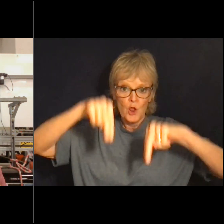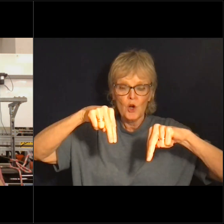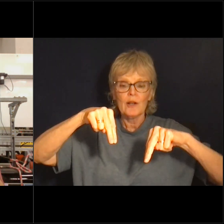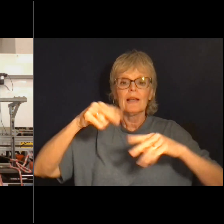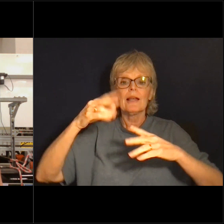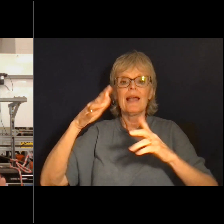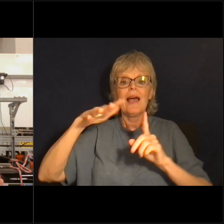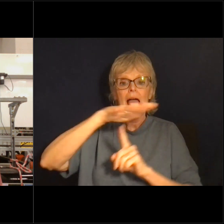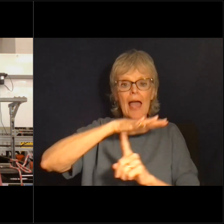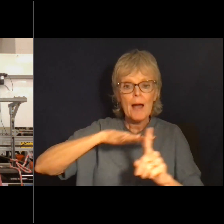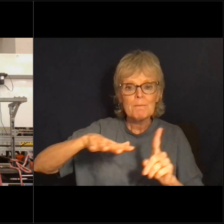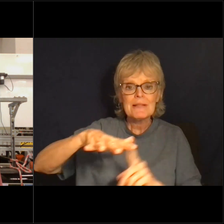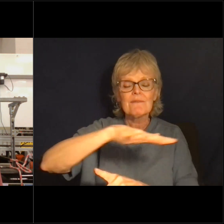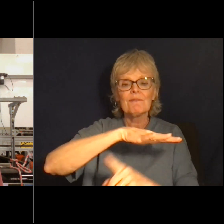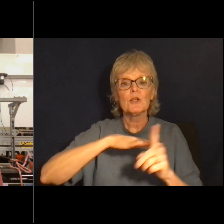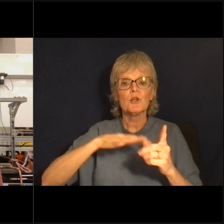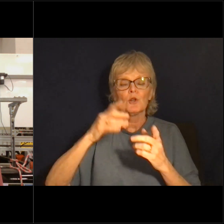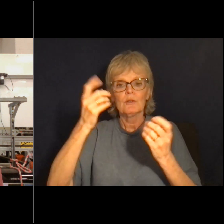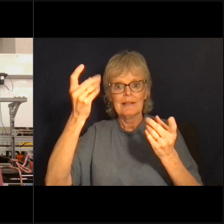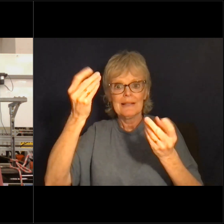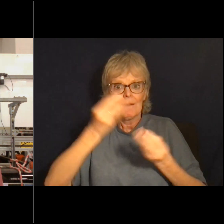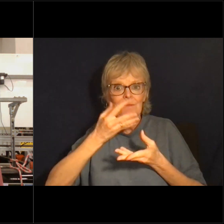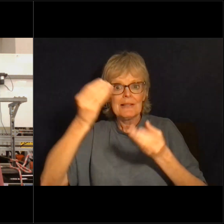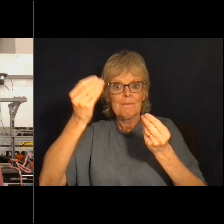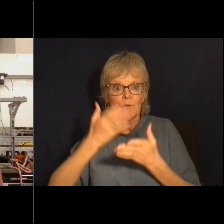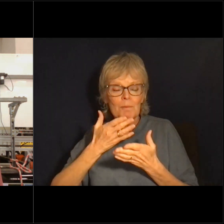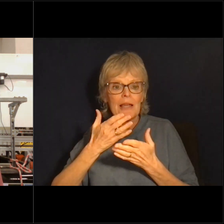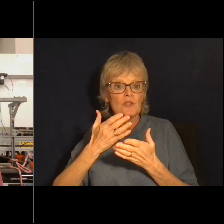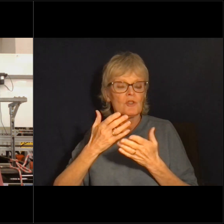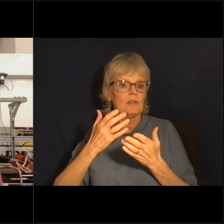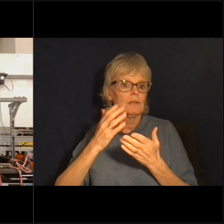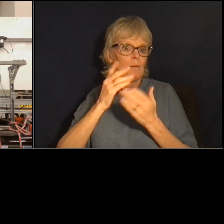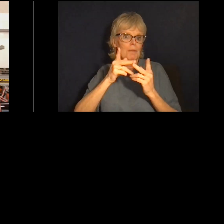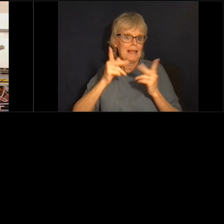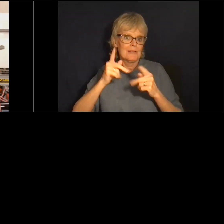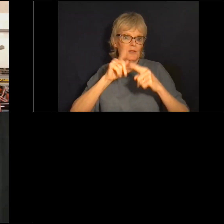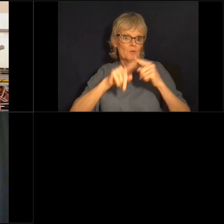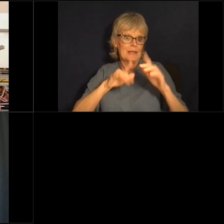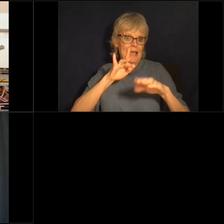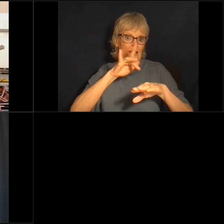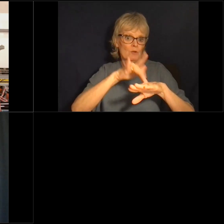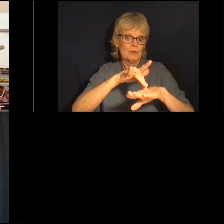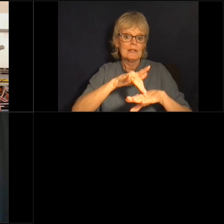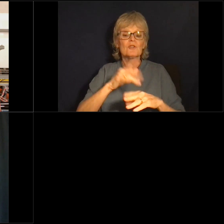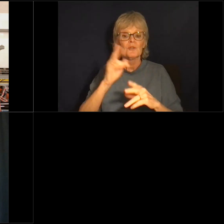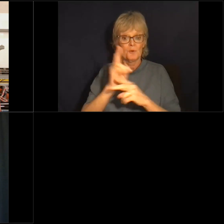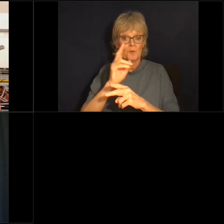and give us a lot of information in places that we can't reach. So in a way we do use space to study these types of storms.